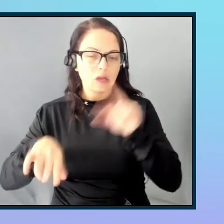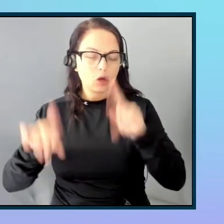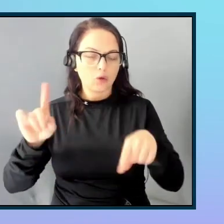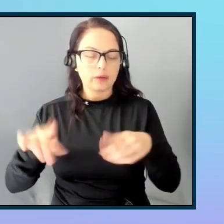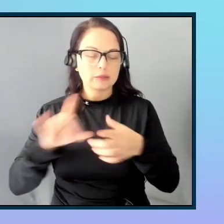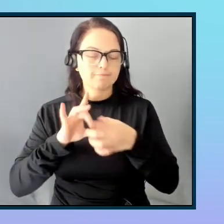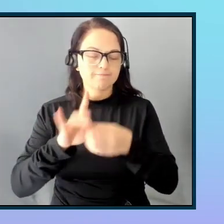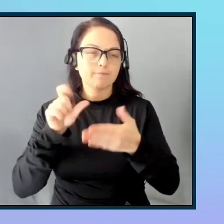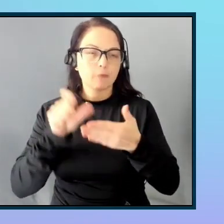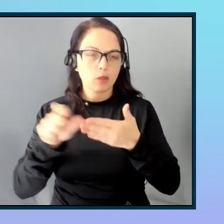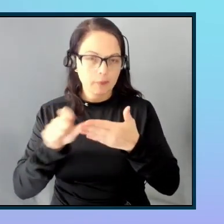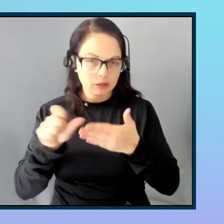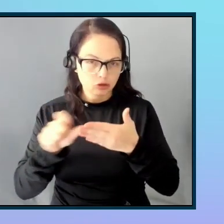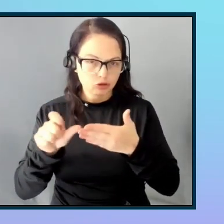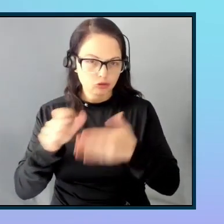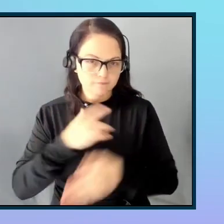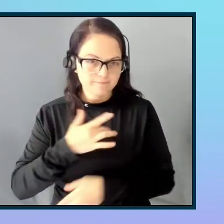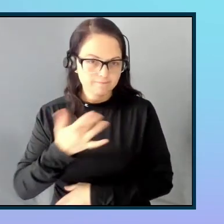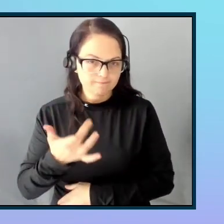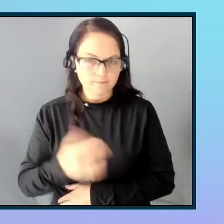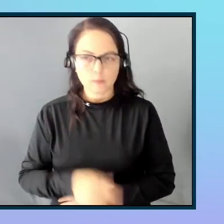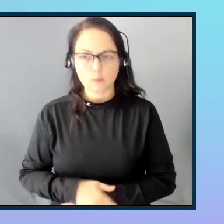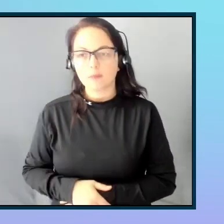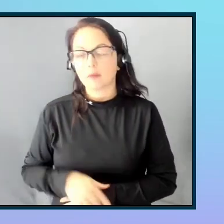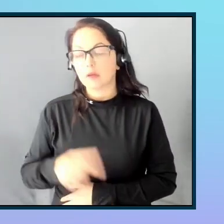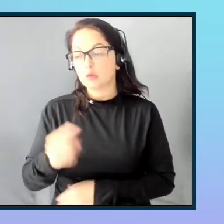Like it uses CSS pixels.